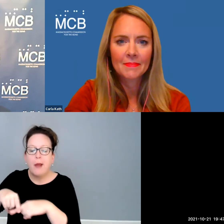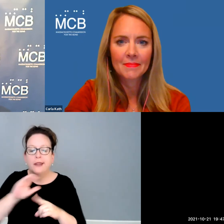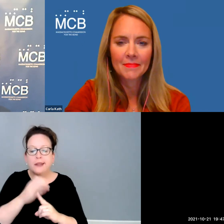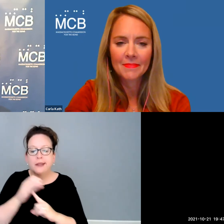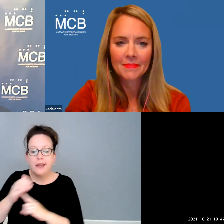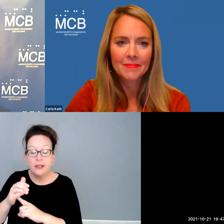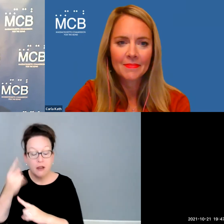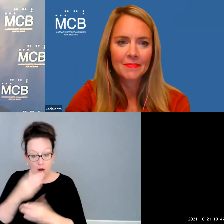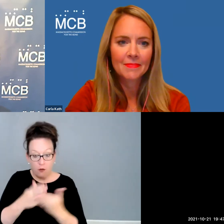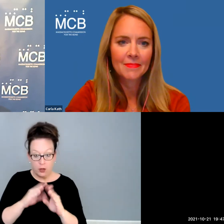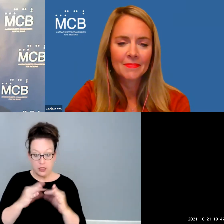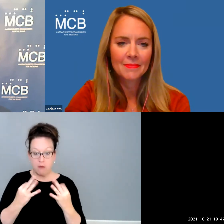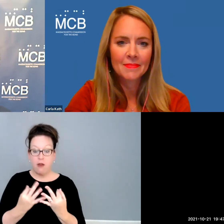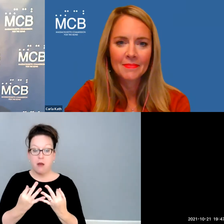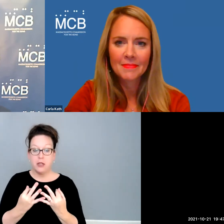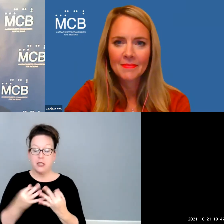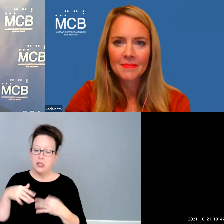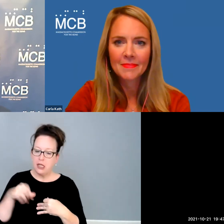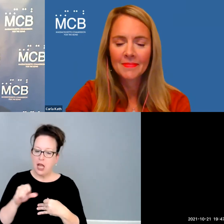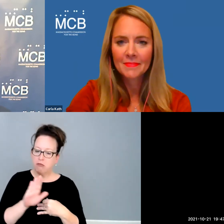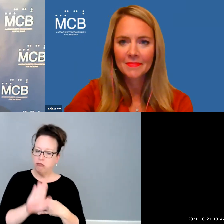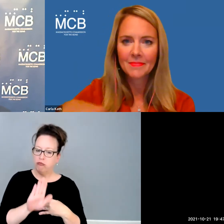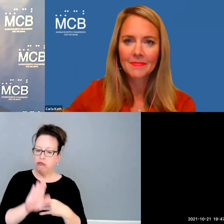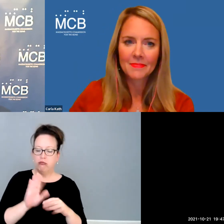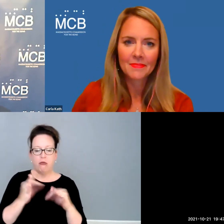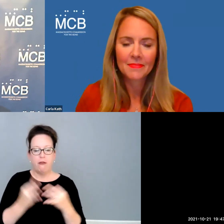It is a family decision and there's guardianship involved.